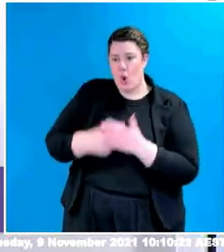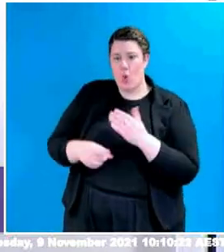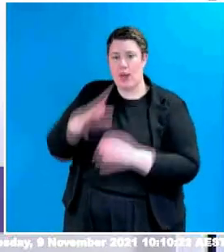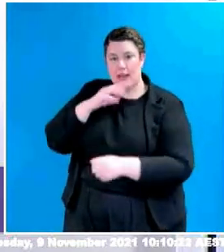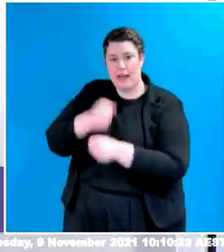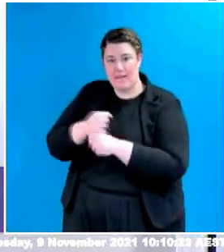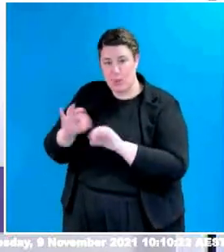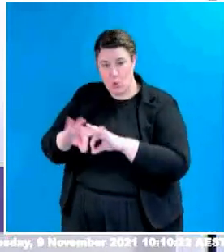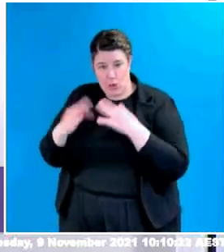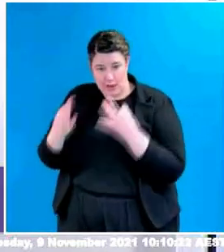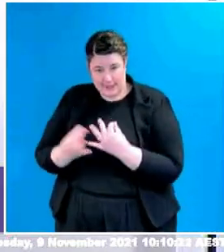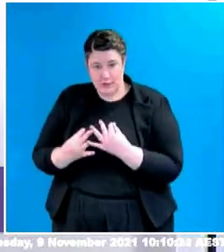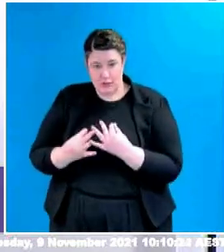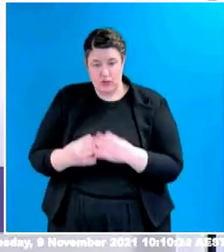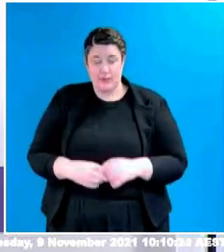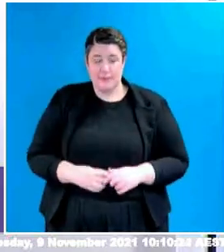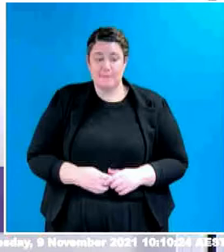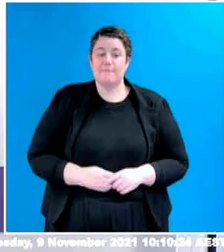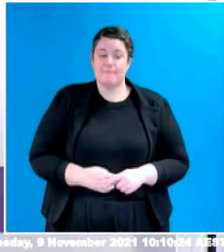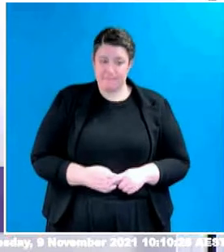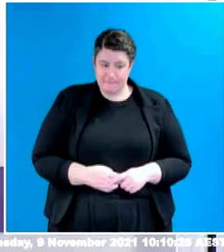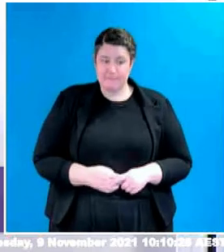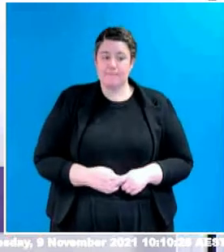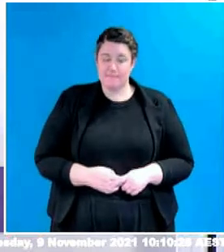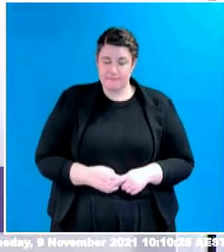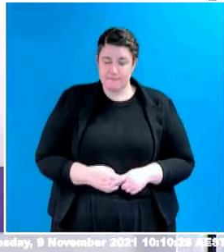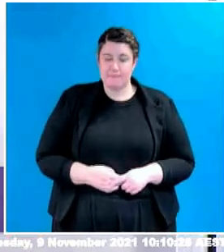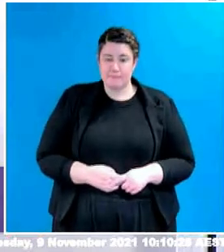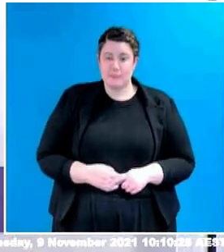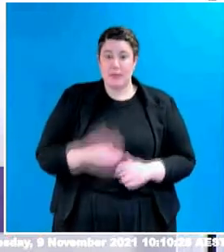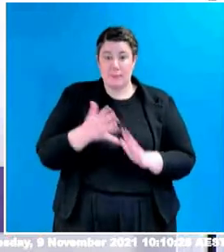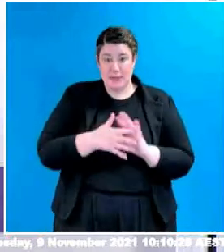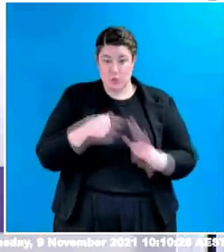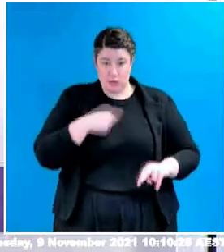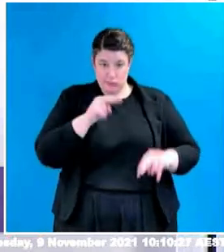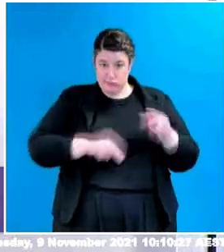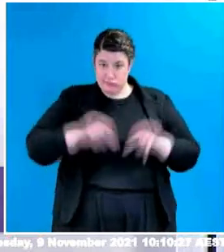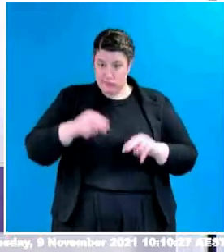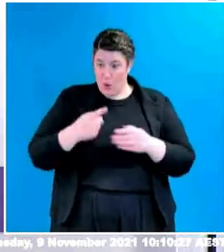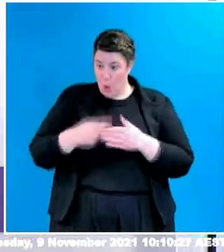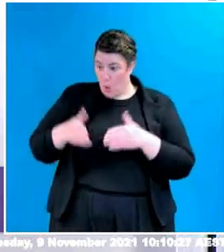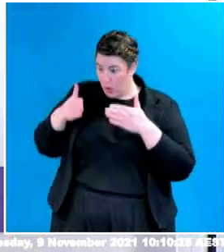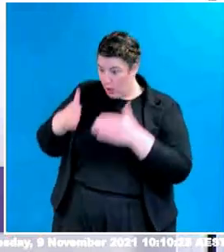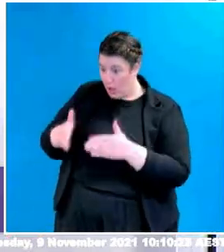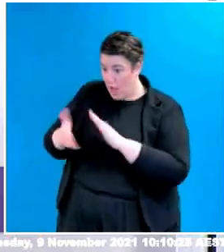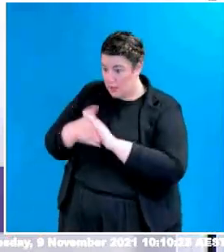Does that make sense? Yes. It has meant that the functionality test means it's much broader than other